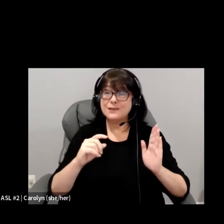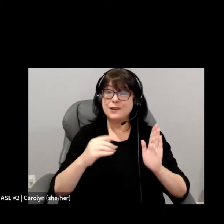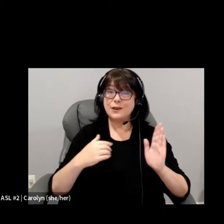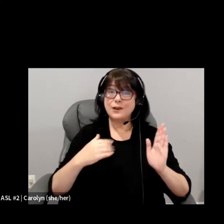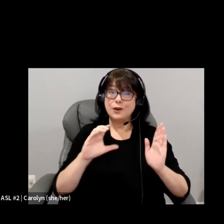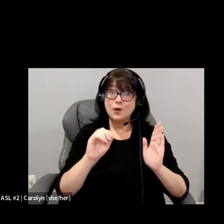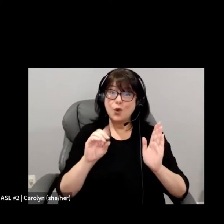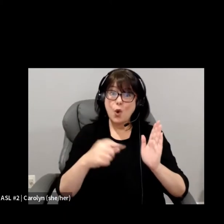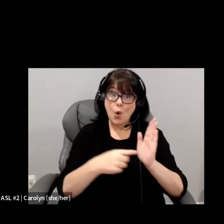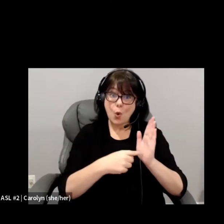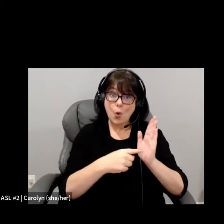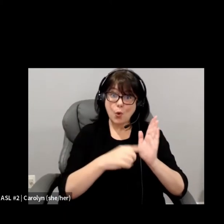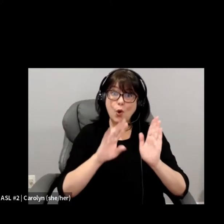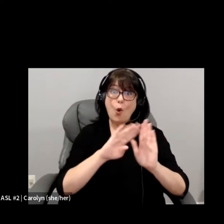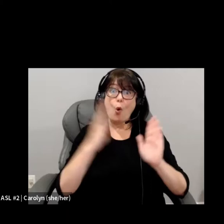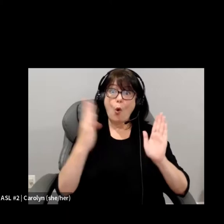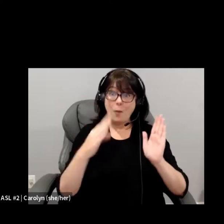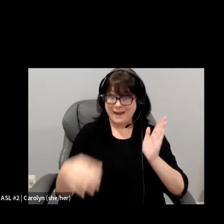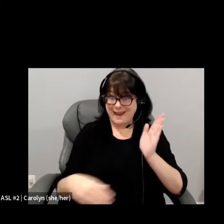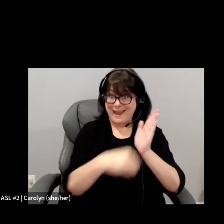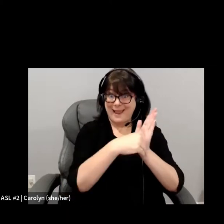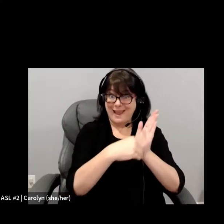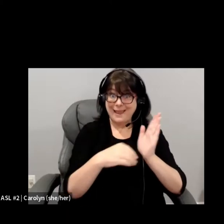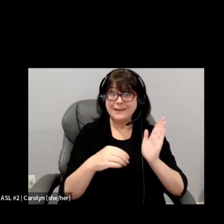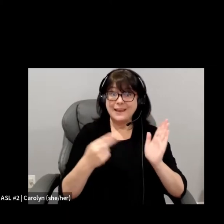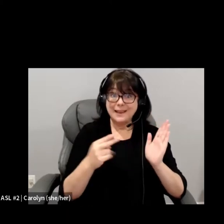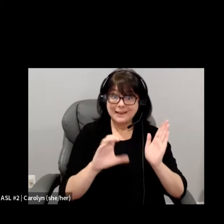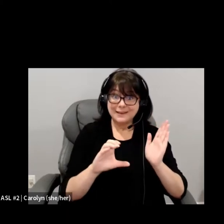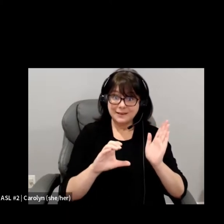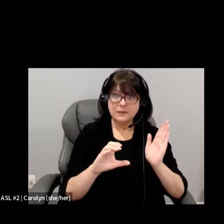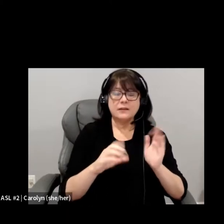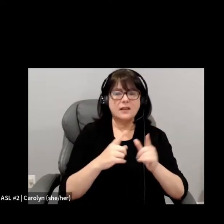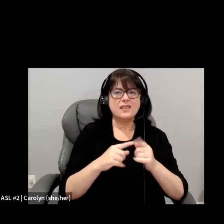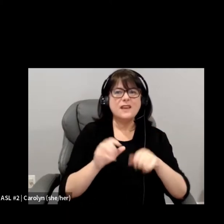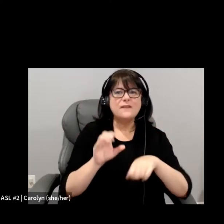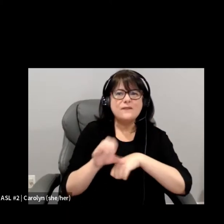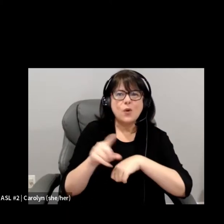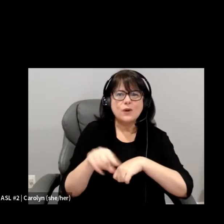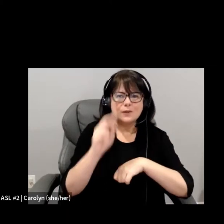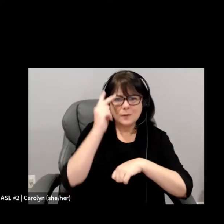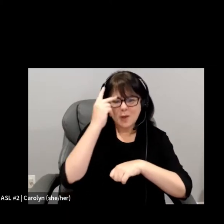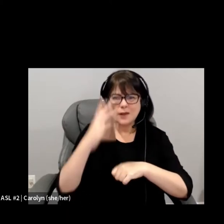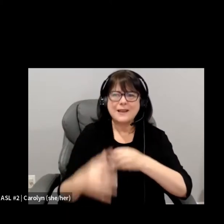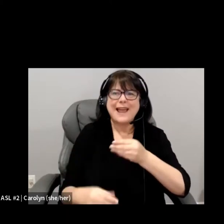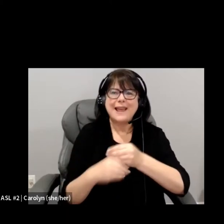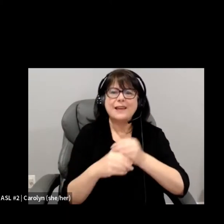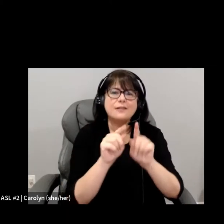ALSO BE FORCED TO CONSIDER SEXUAL ORIENTATION AND SEXUAL HARASSMENT AS PART OF THE LAW.